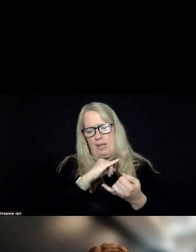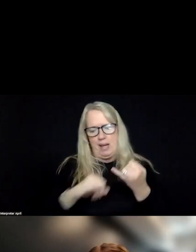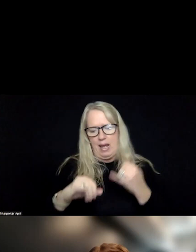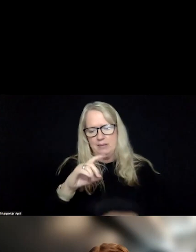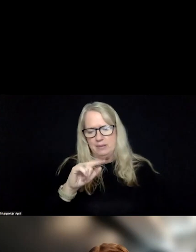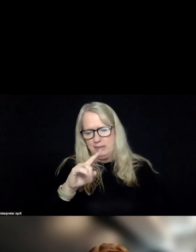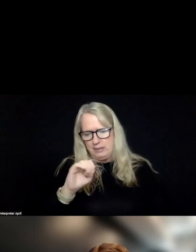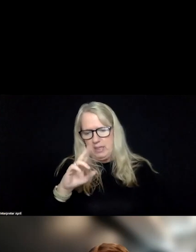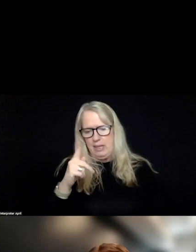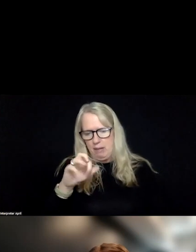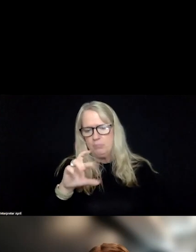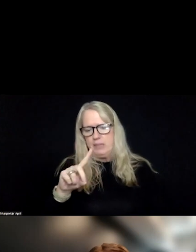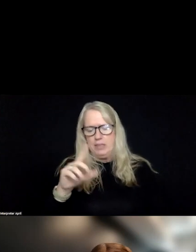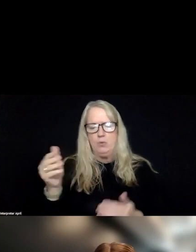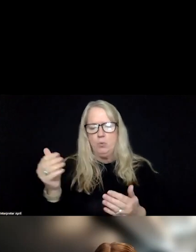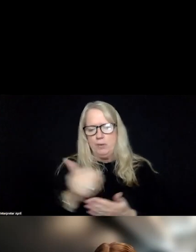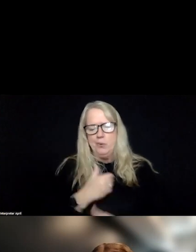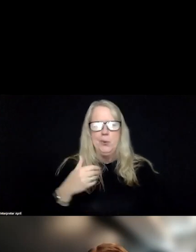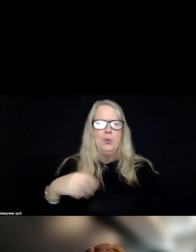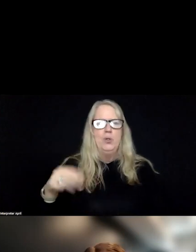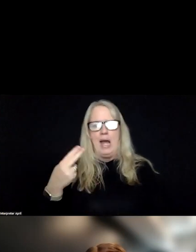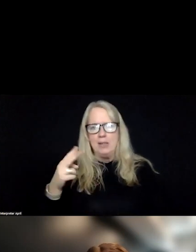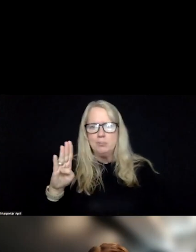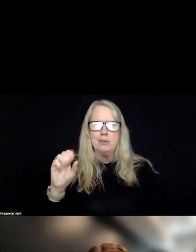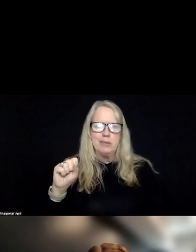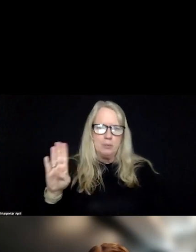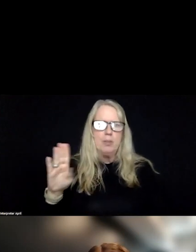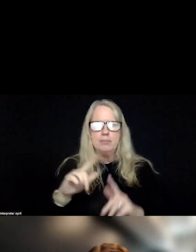THIS WITH NEW BILLS FOR NEW TEXTS AND BILLS TO BE RELEASED.